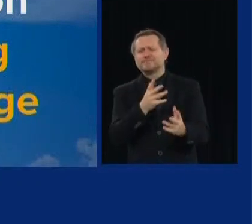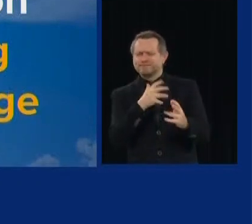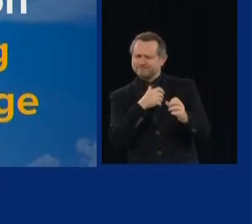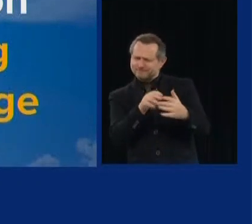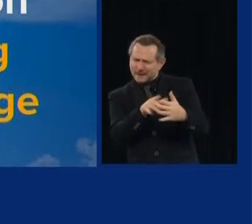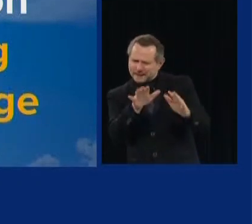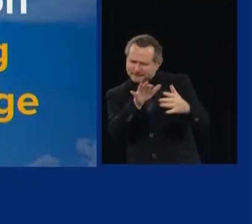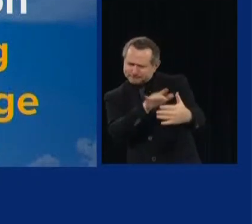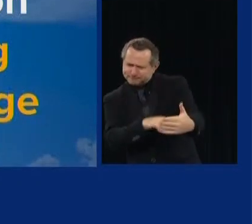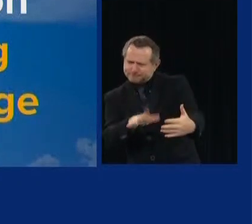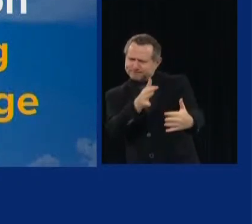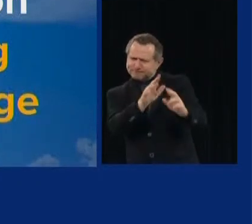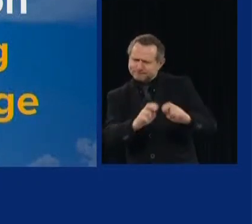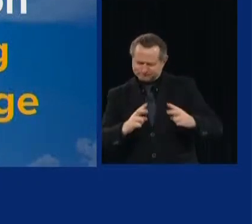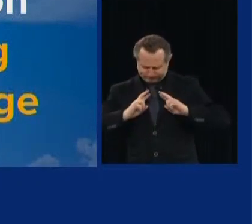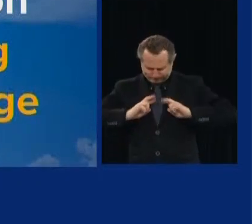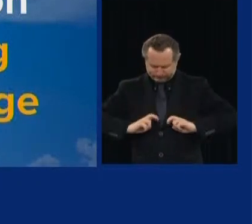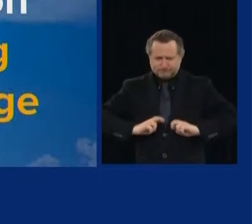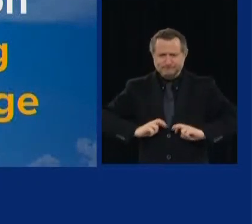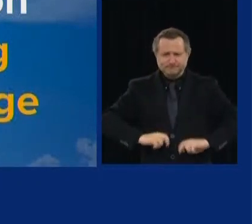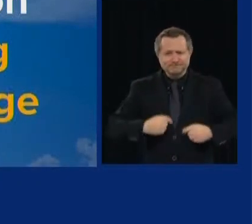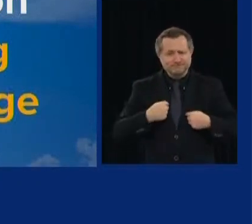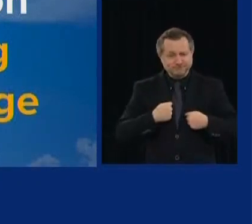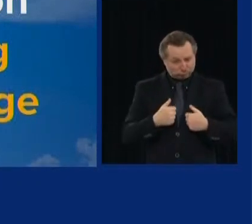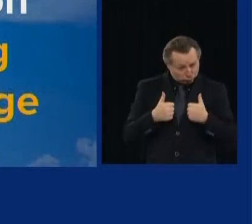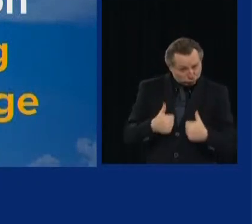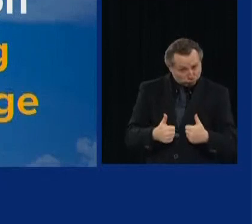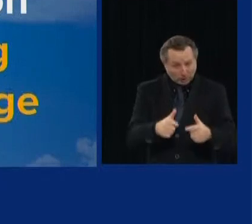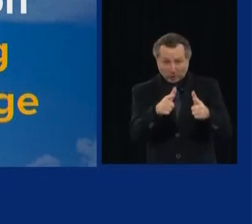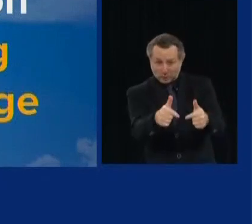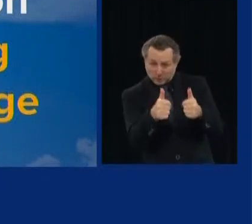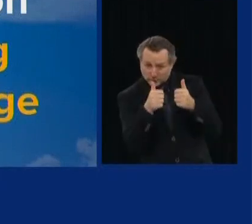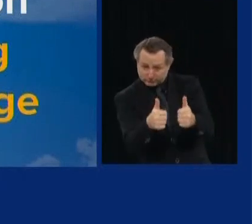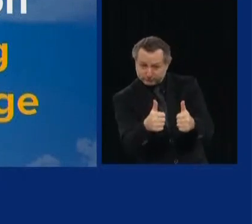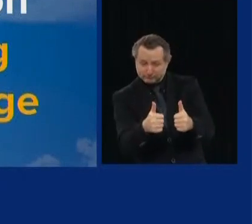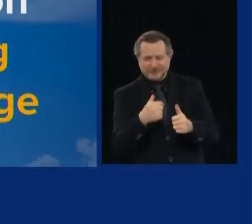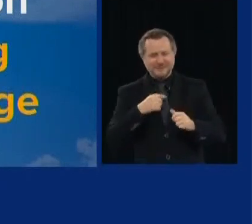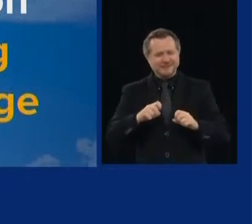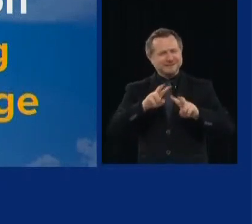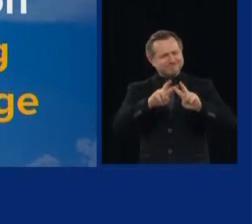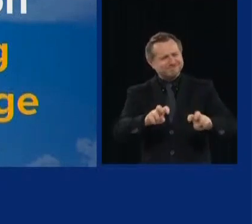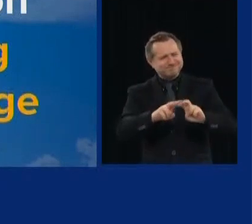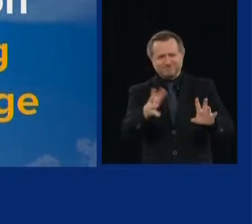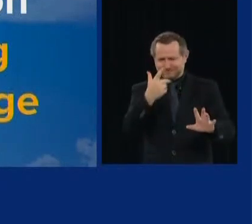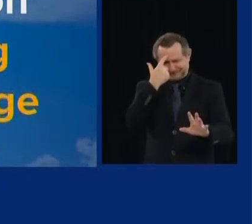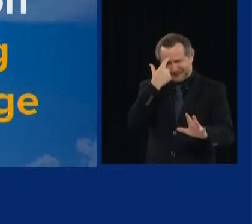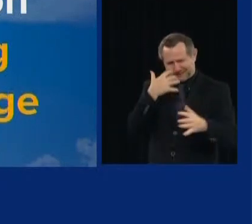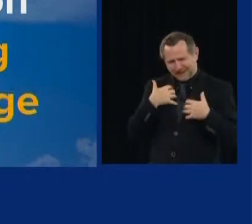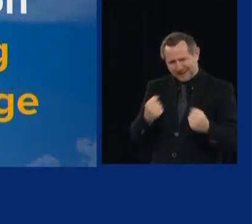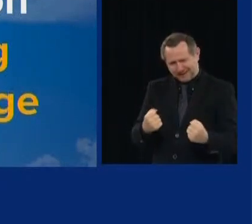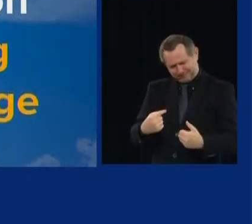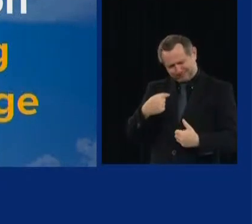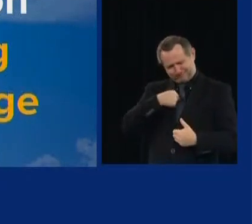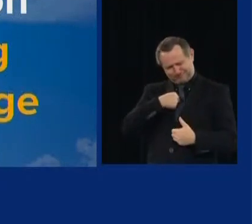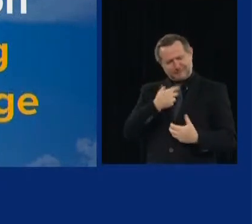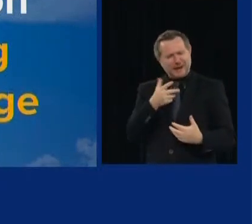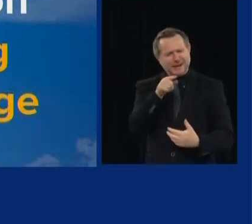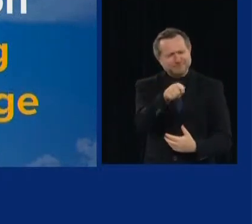HOW ARE YOU REALLY MEANS LET'S GET TO A BEEP DIFFERENT DEPTH IN